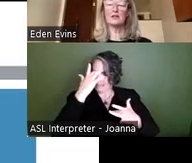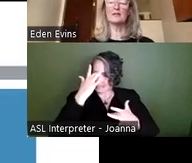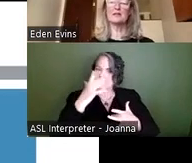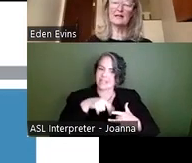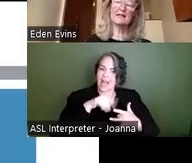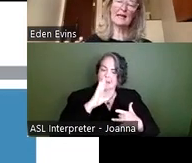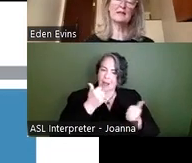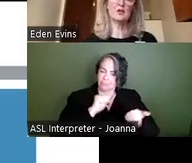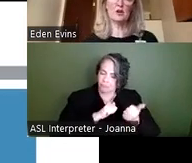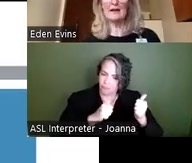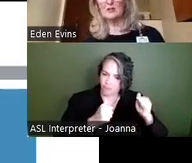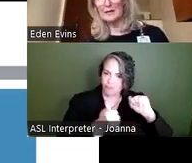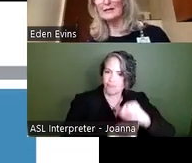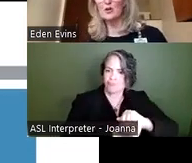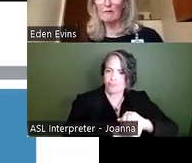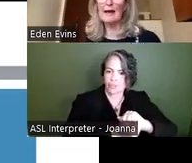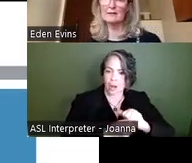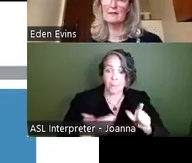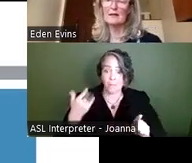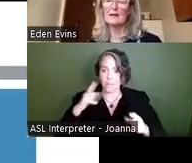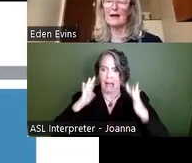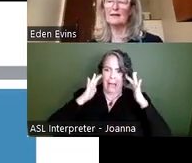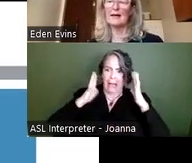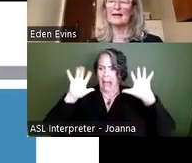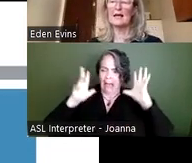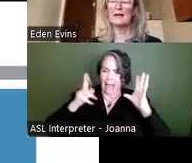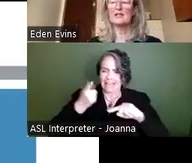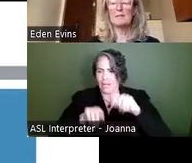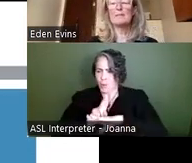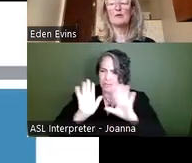something that, in the end, turned out to be incorrect. And as I mentioned, had people with